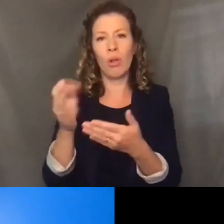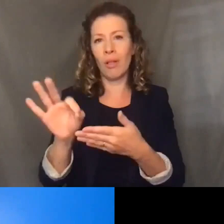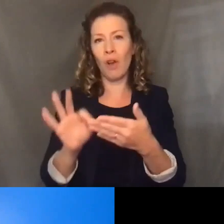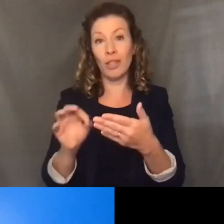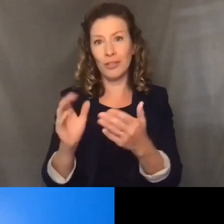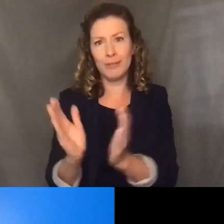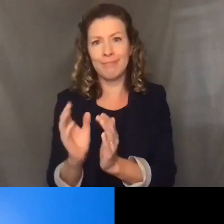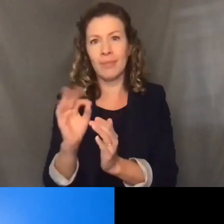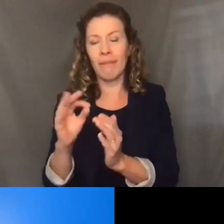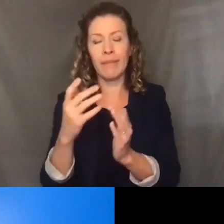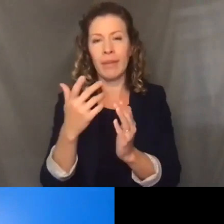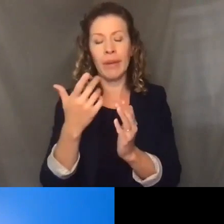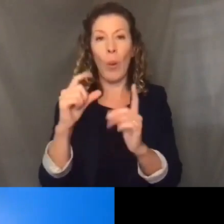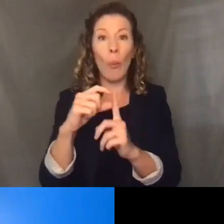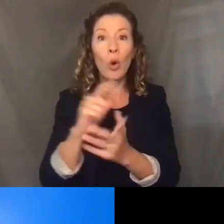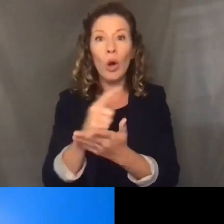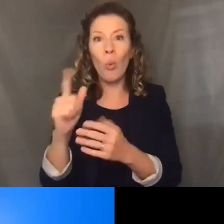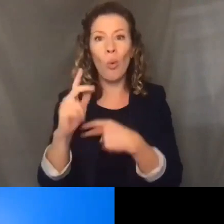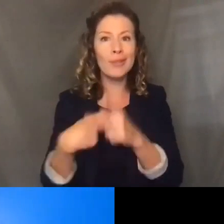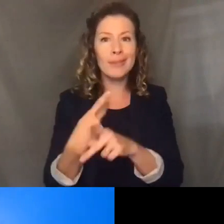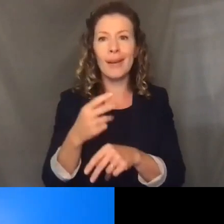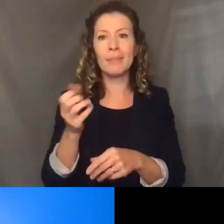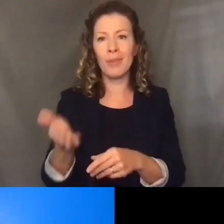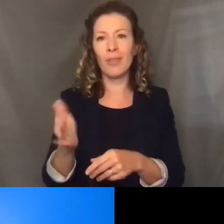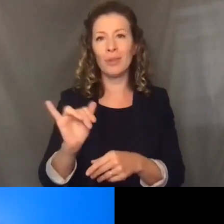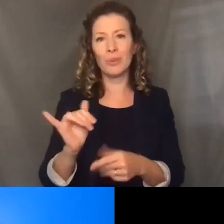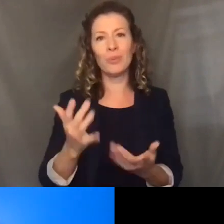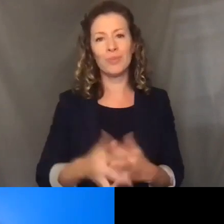word order types here as well yeah thanks